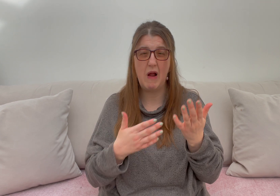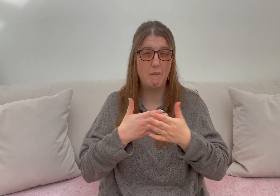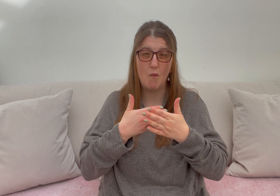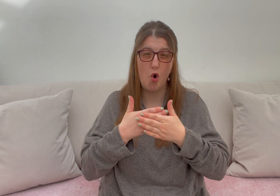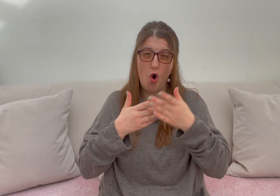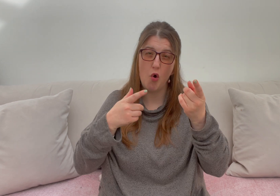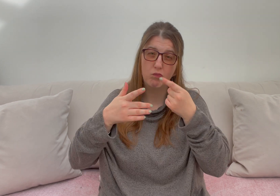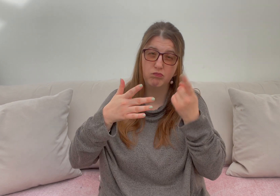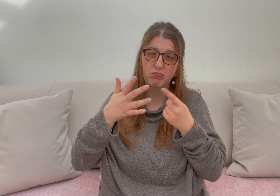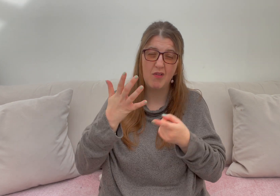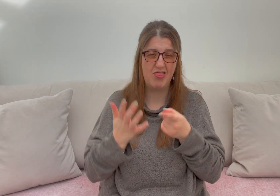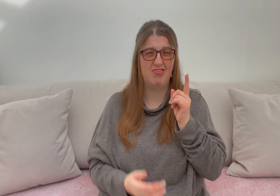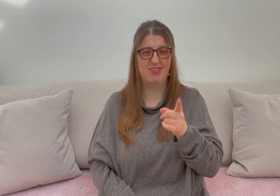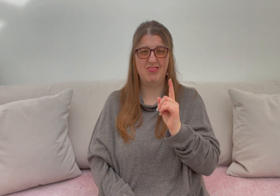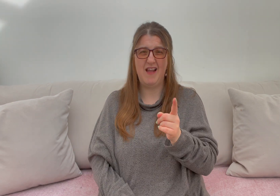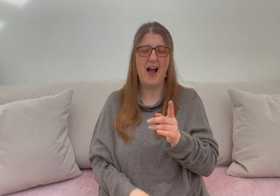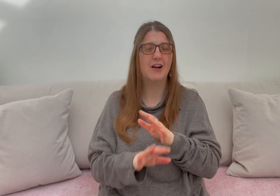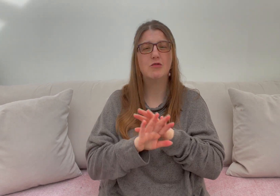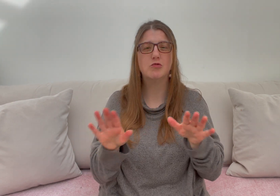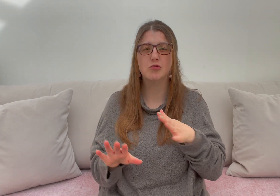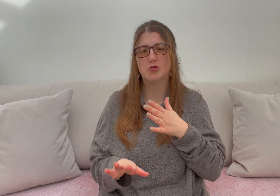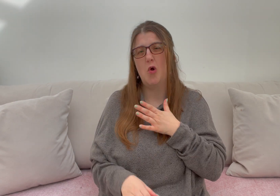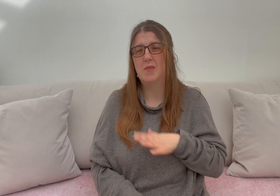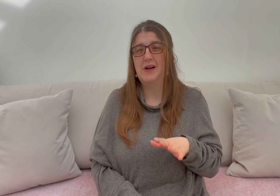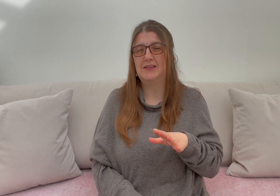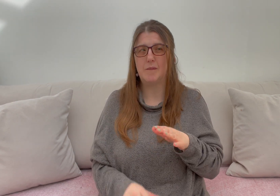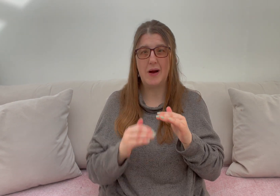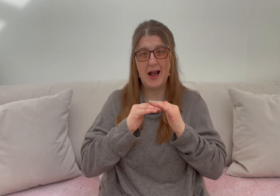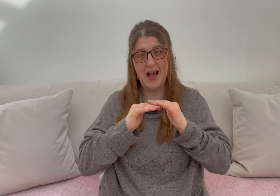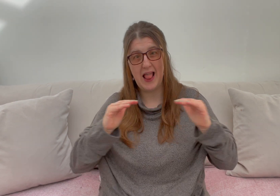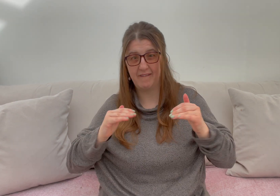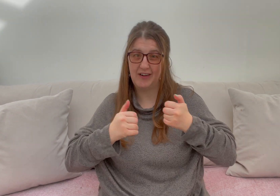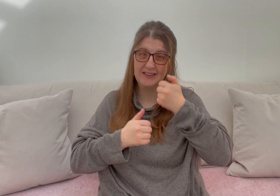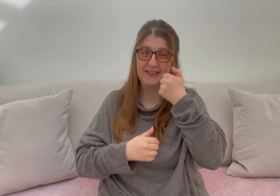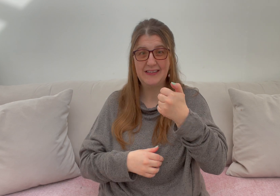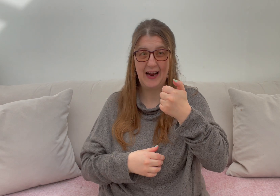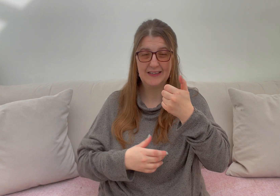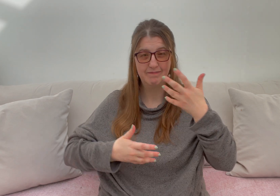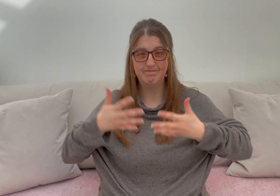and more that don't need to be level 6.